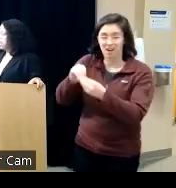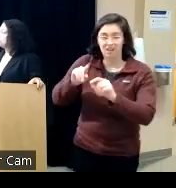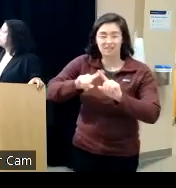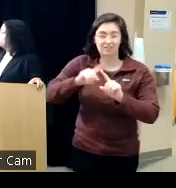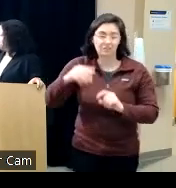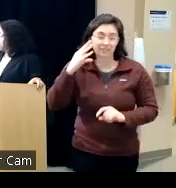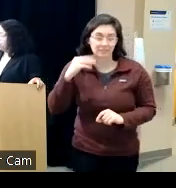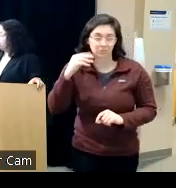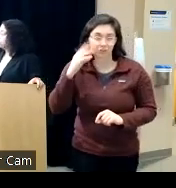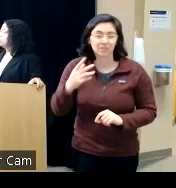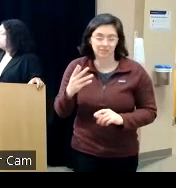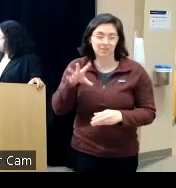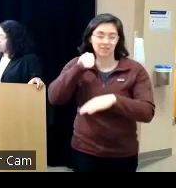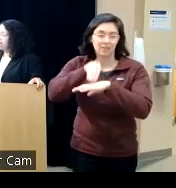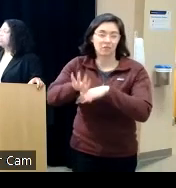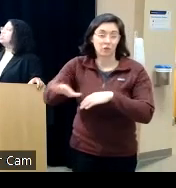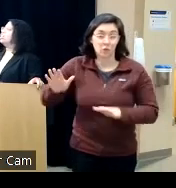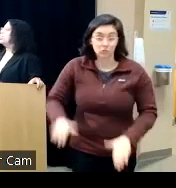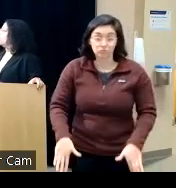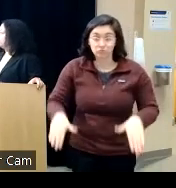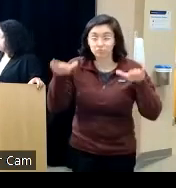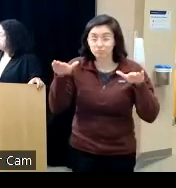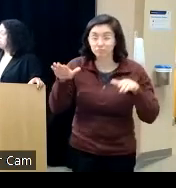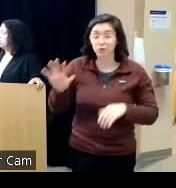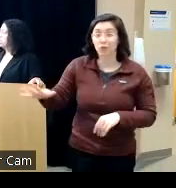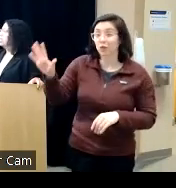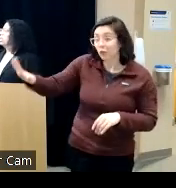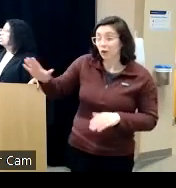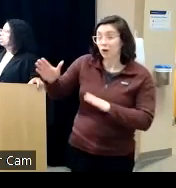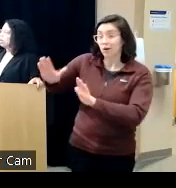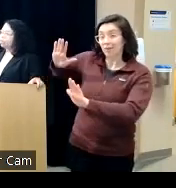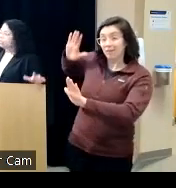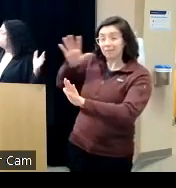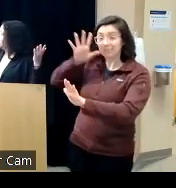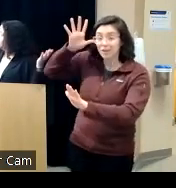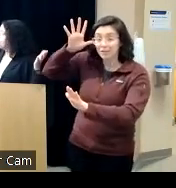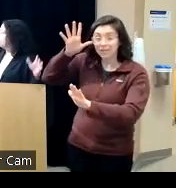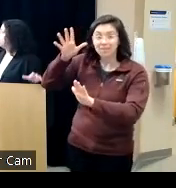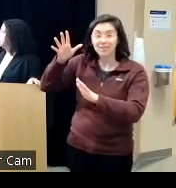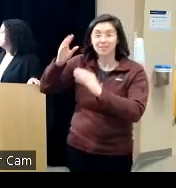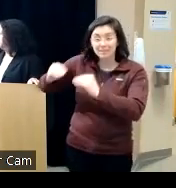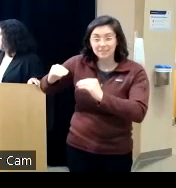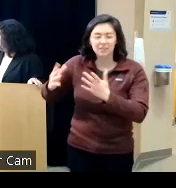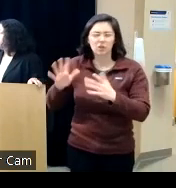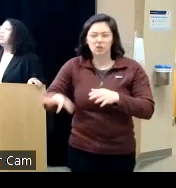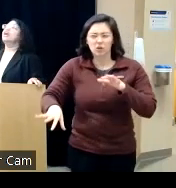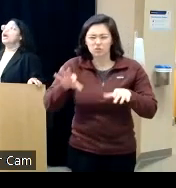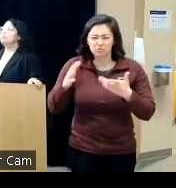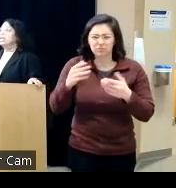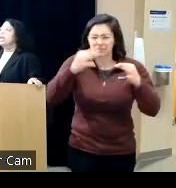that may have influenced their childhood their parenting their just overall choices in life and